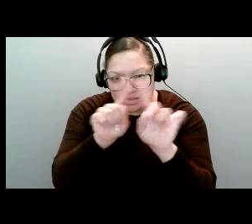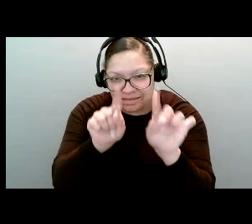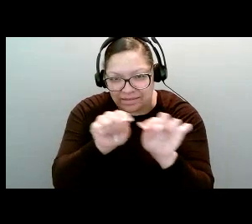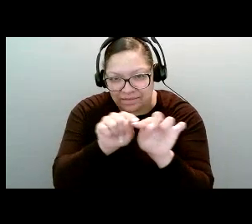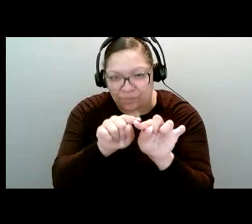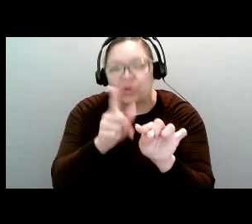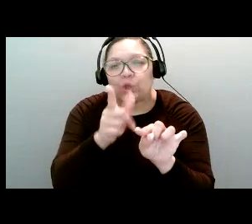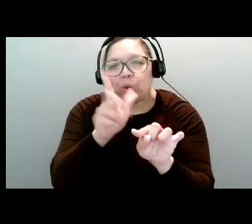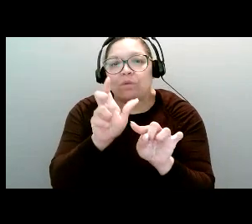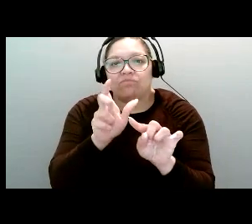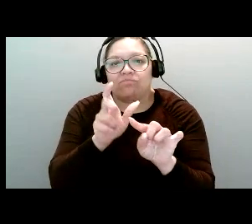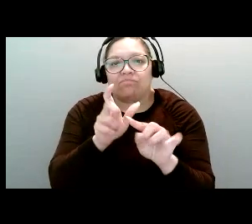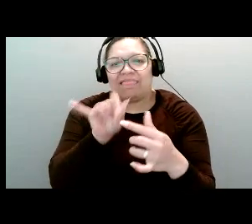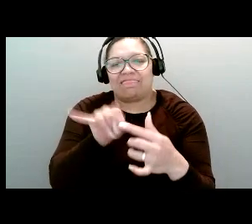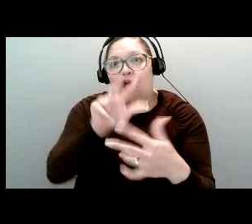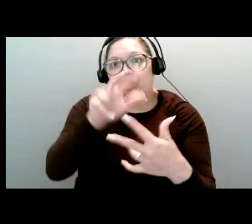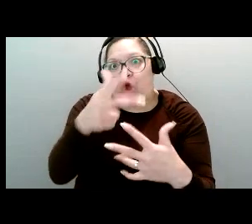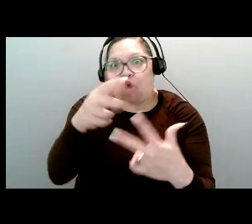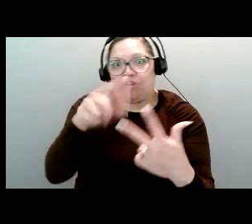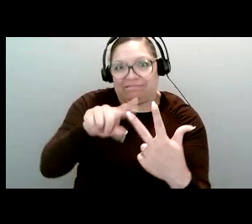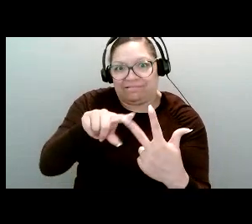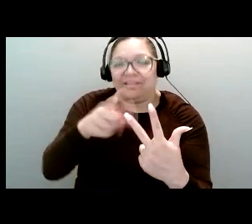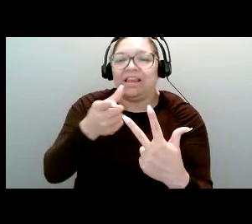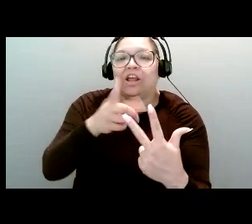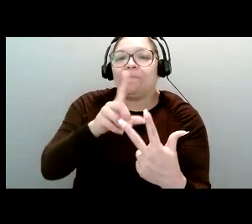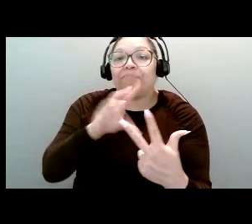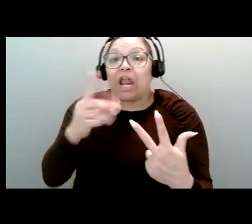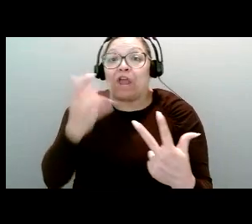And if you have certainly if you have a microphone, please unmute it.